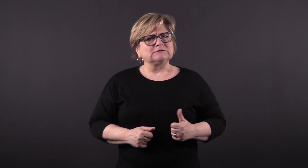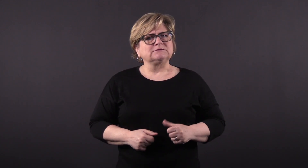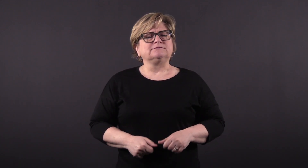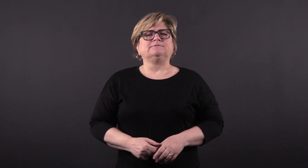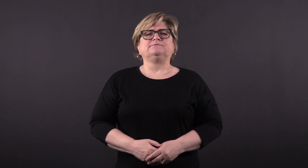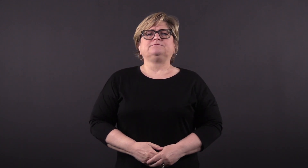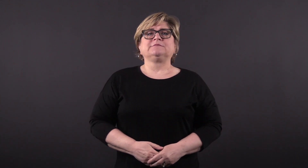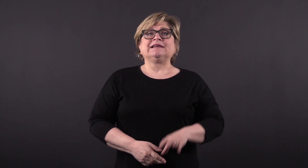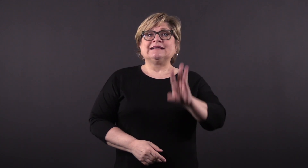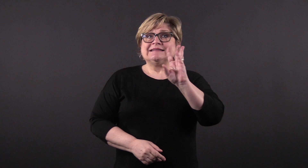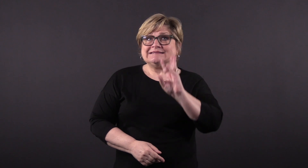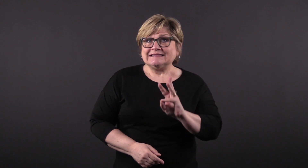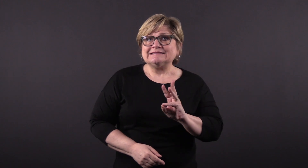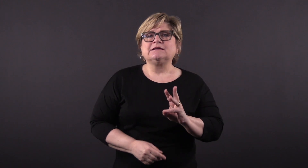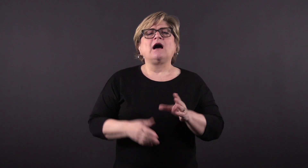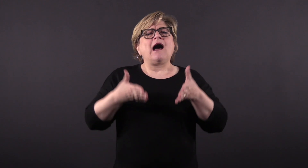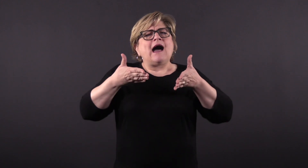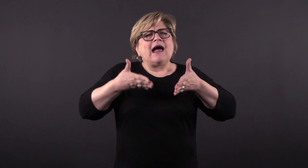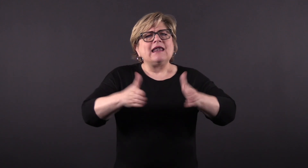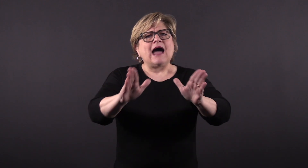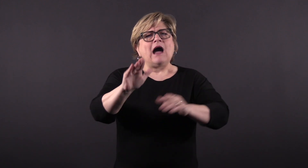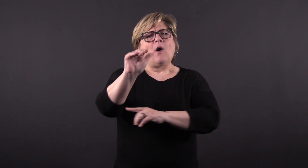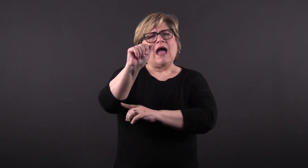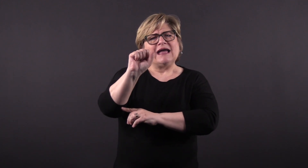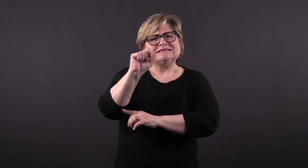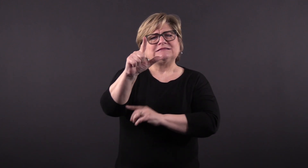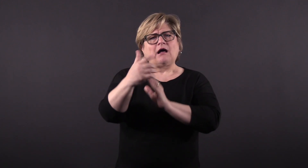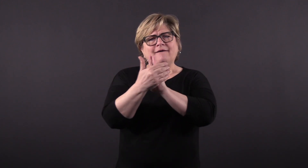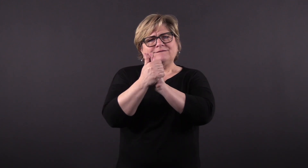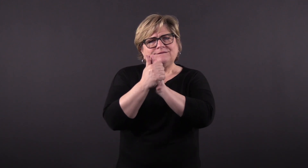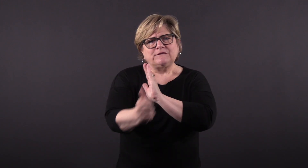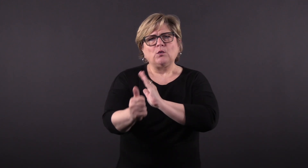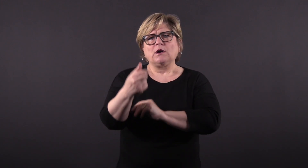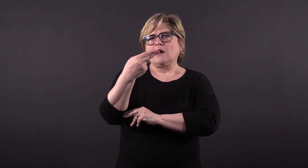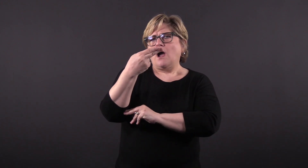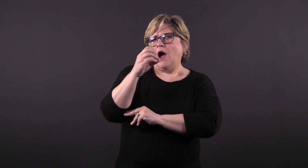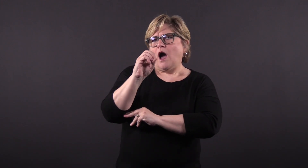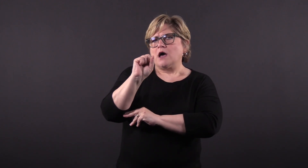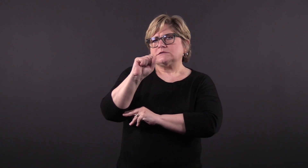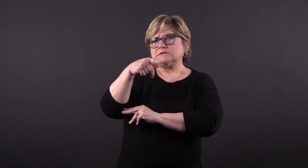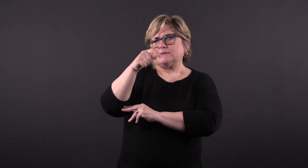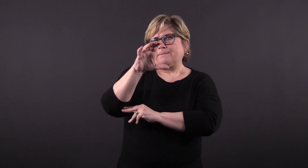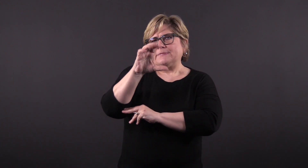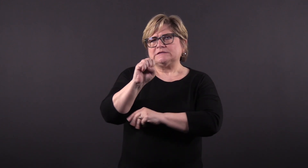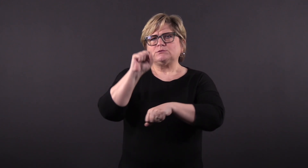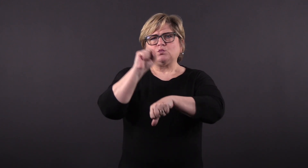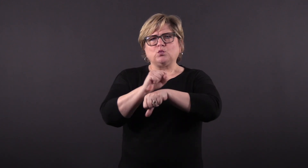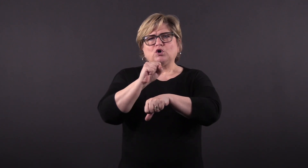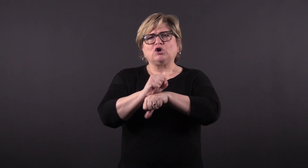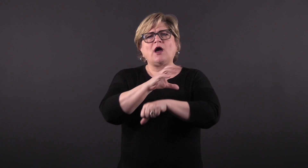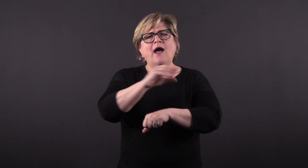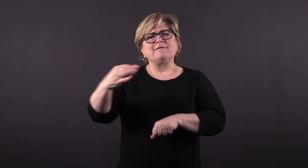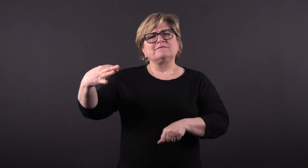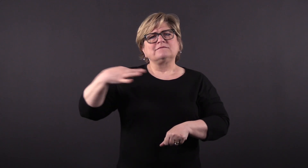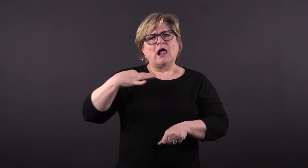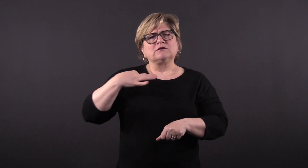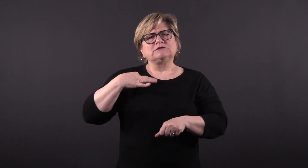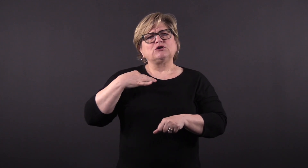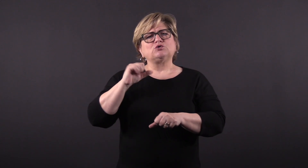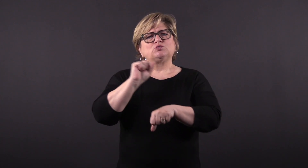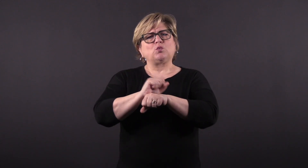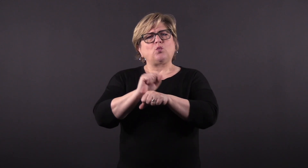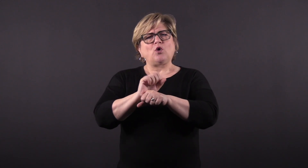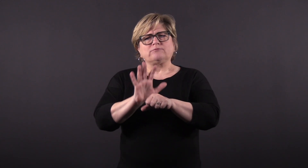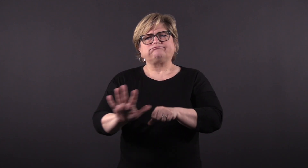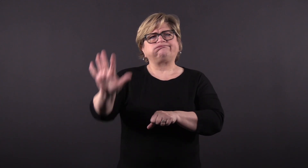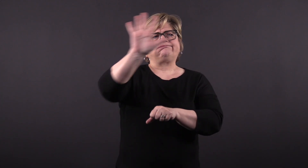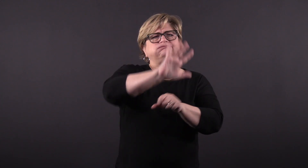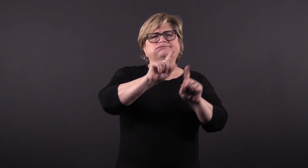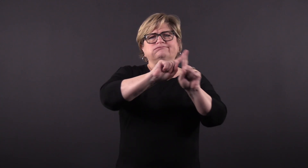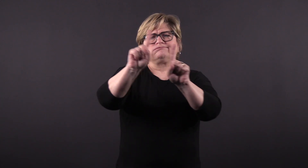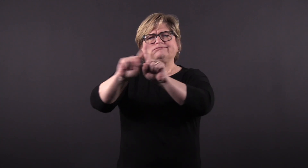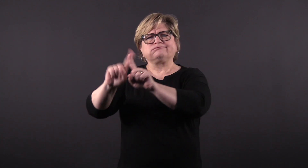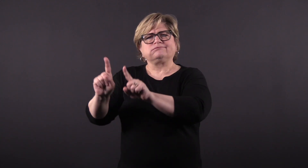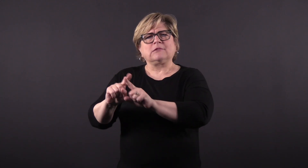Allow ASL-fluent hospice workers and volunteers to work at multiple facilities statewide